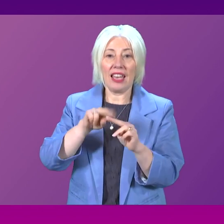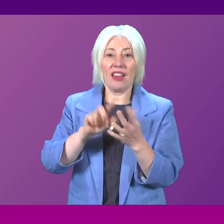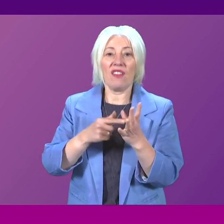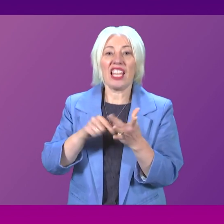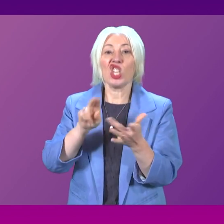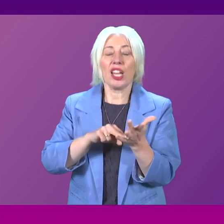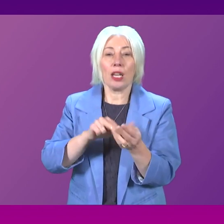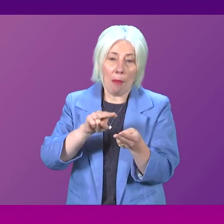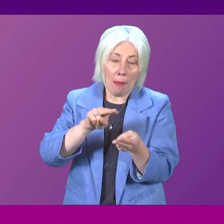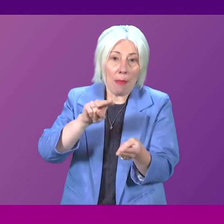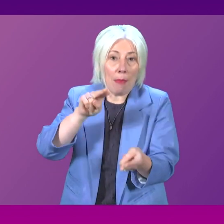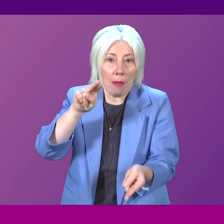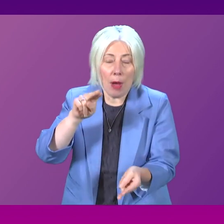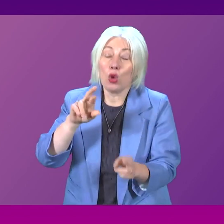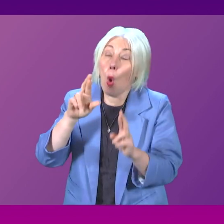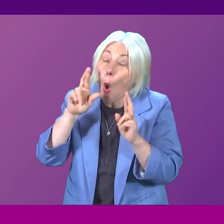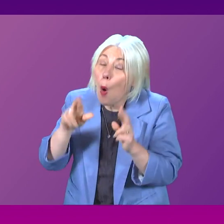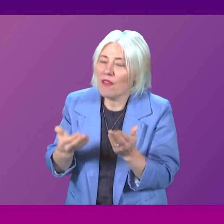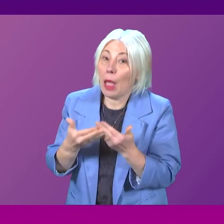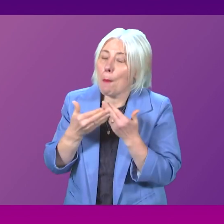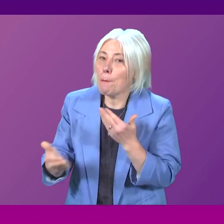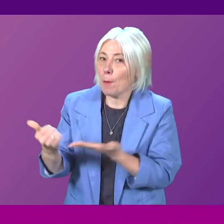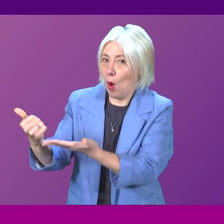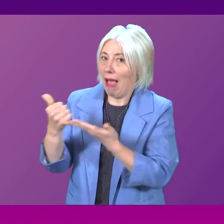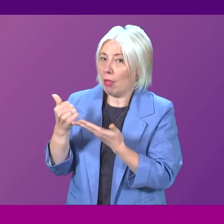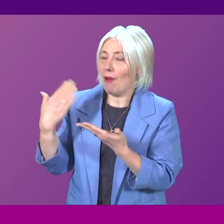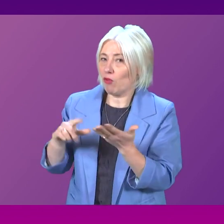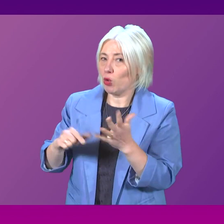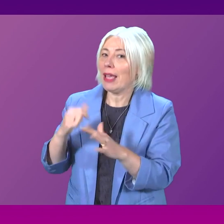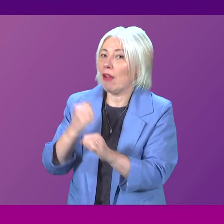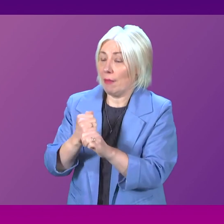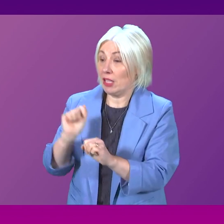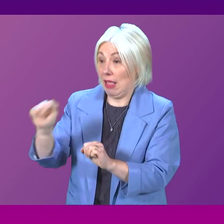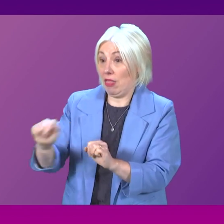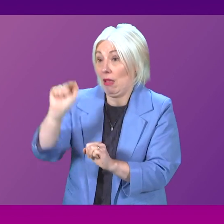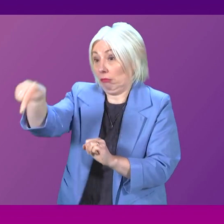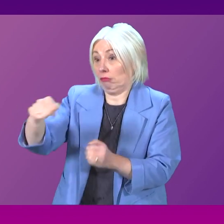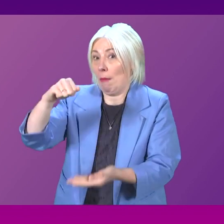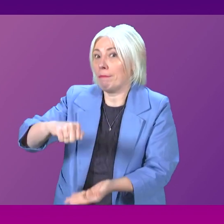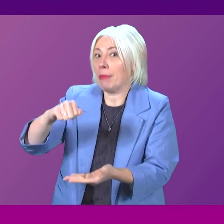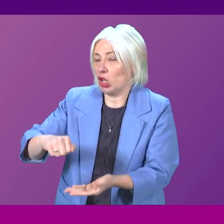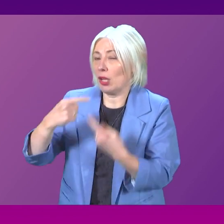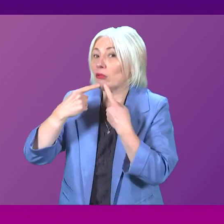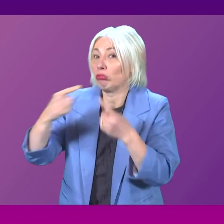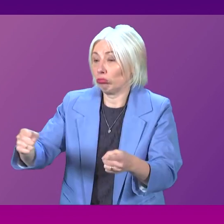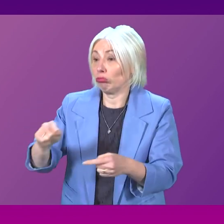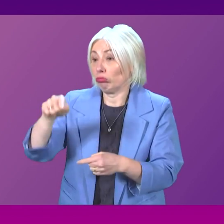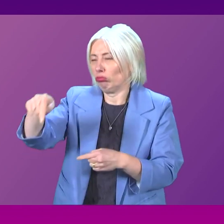I hope that we will see further help from the UK Government in the budget statement that the chancellor will outline in the middle of November.